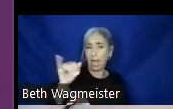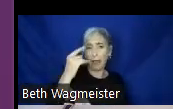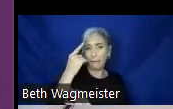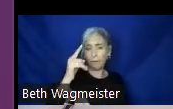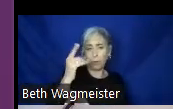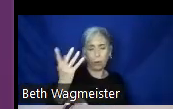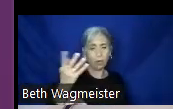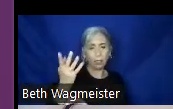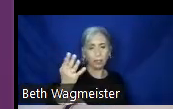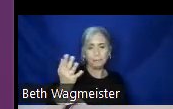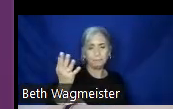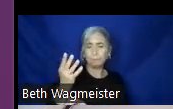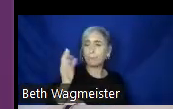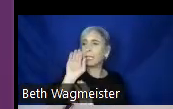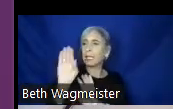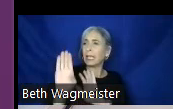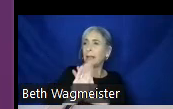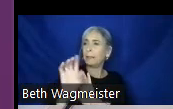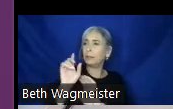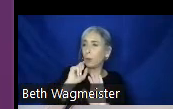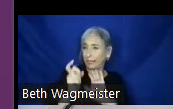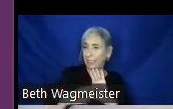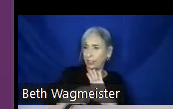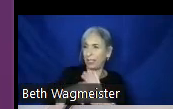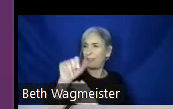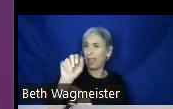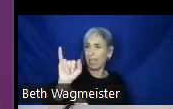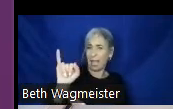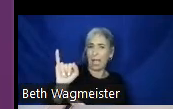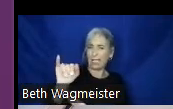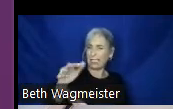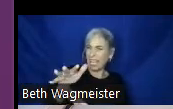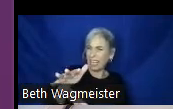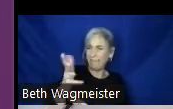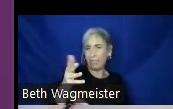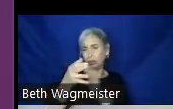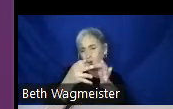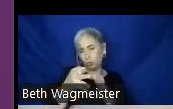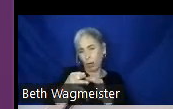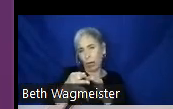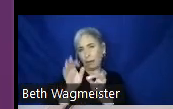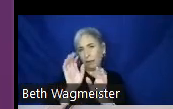image recognition, so the AI is kind of describing the image. And that is not perfect,